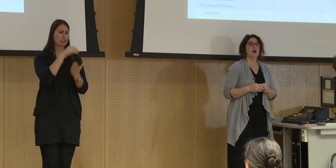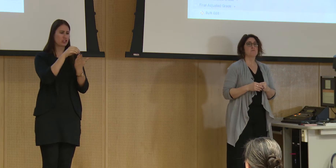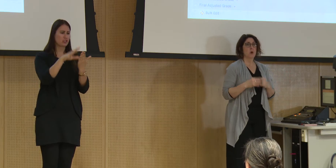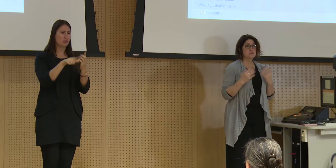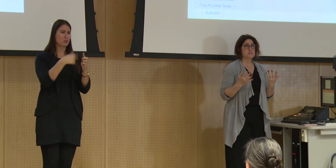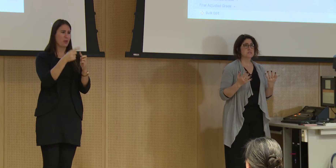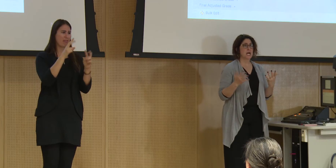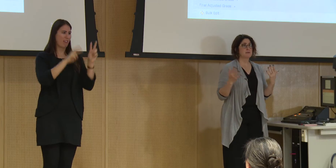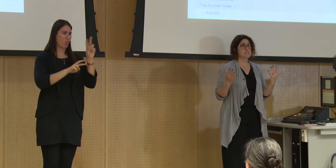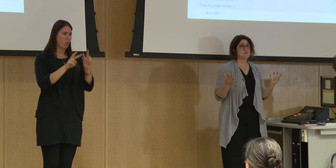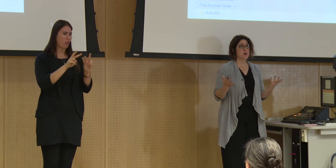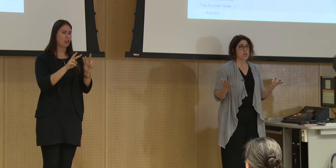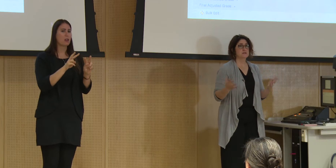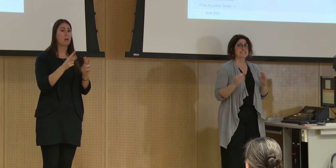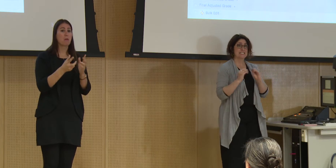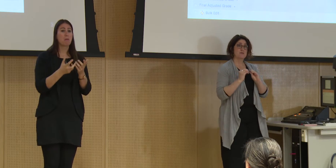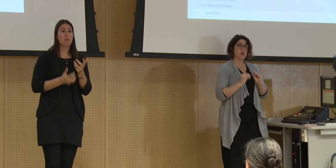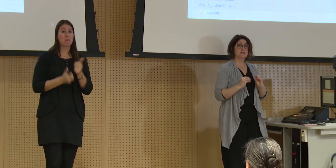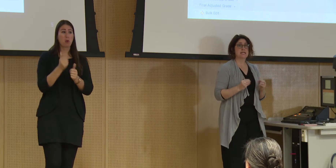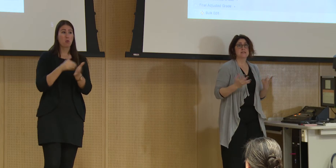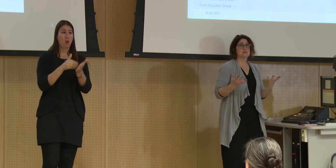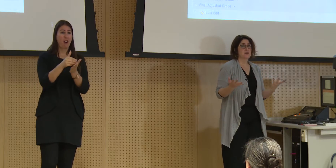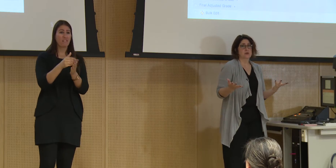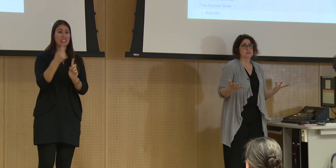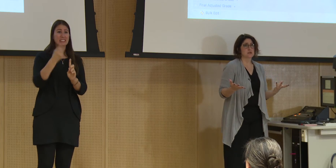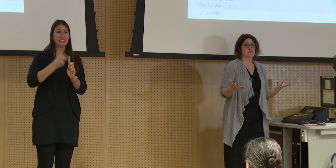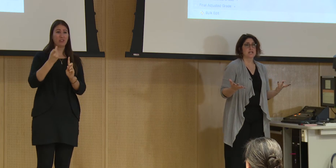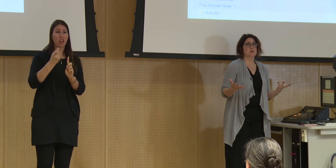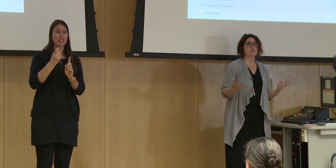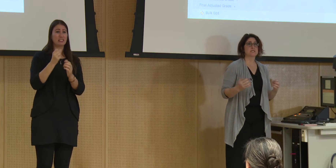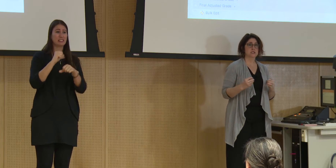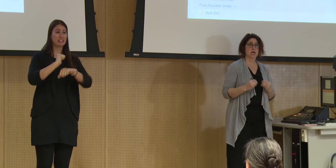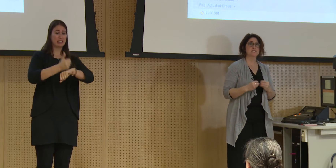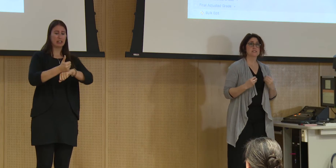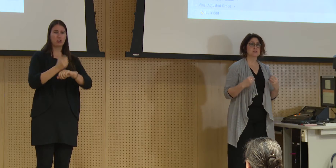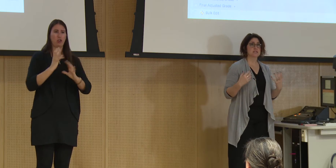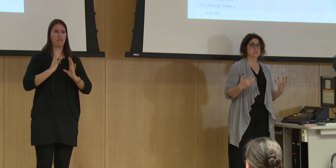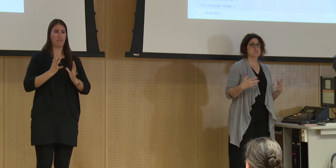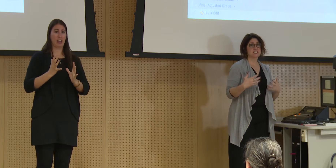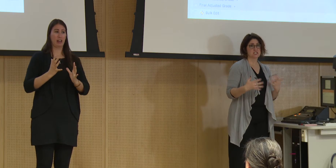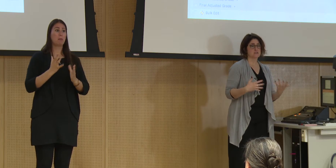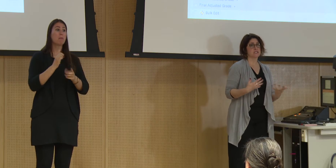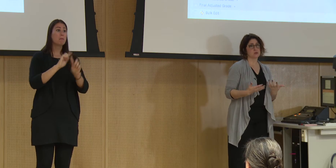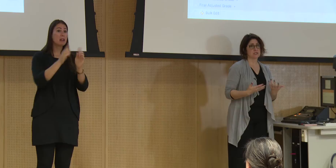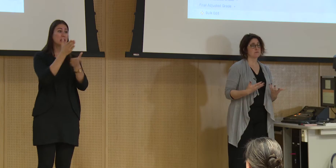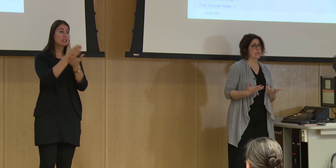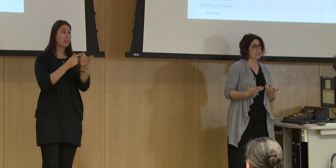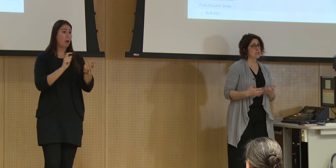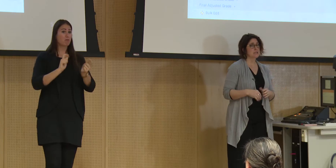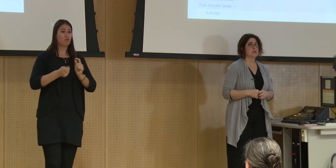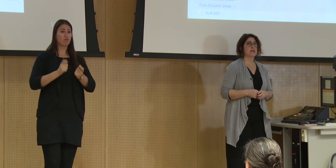Most of the time, defaults-- the default settings-- faculty are fine with, but there are some customizations that you can make